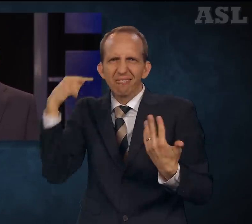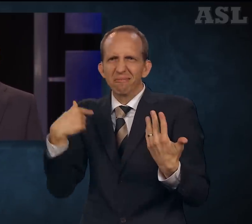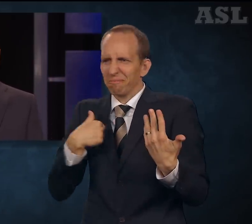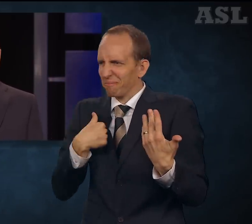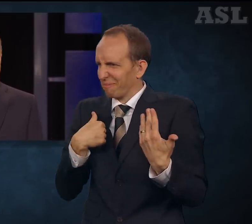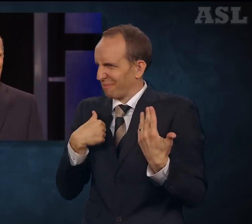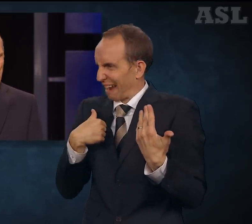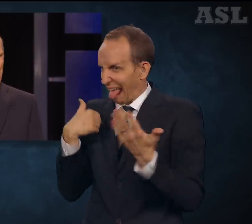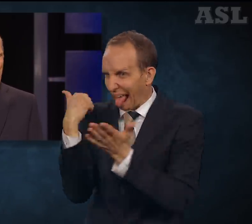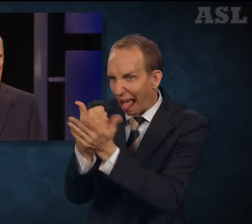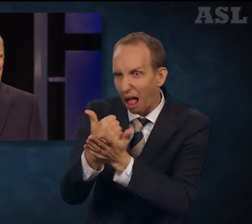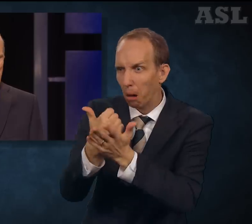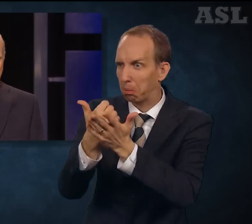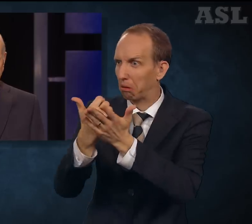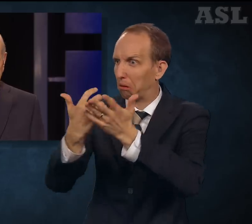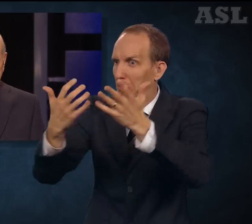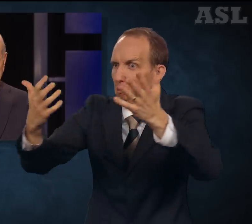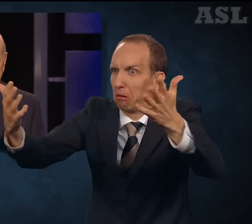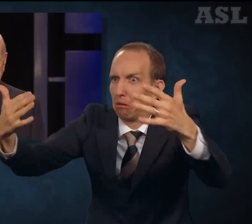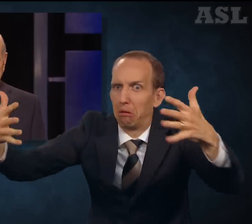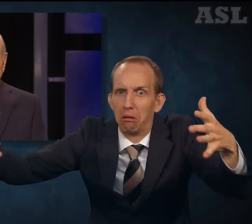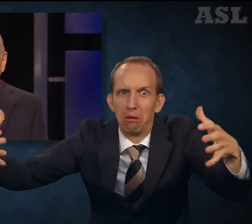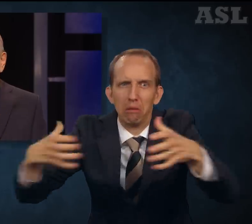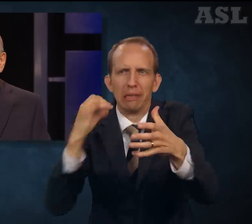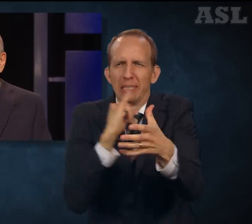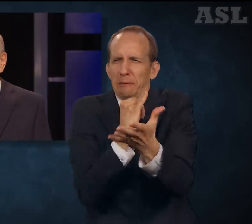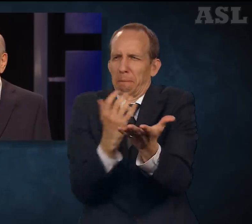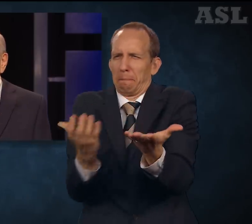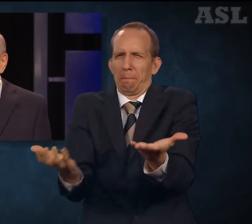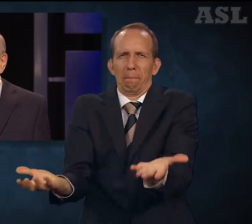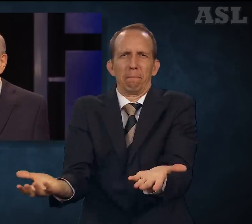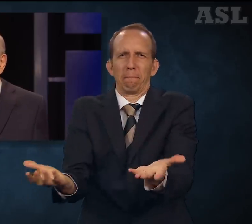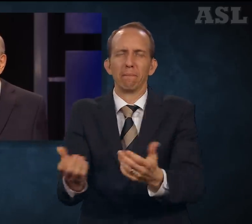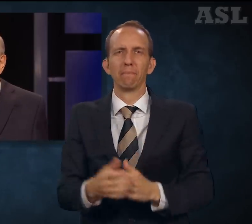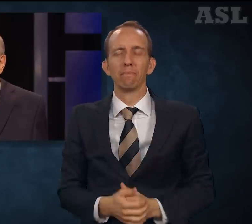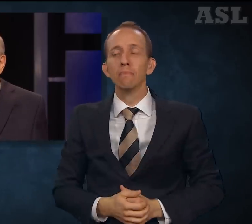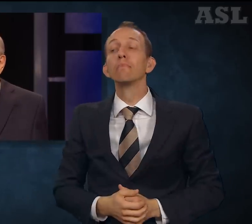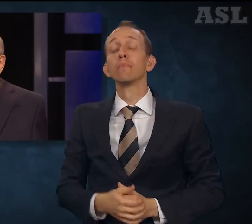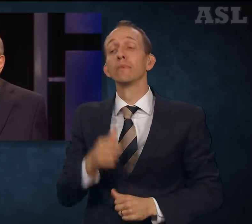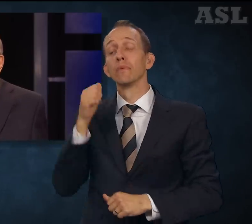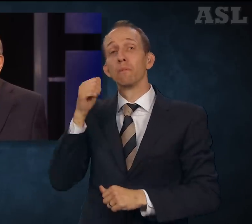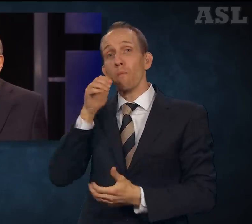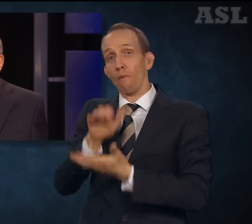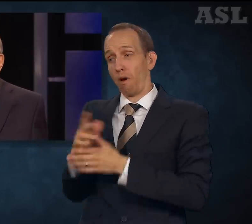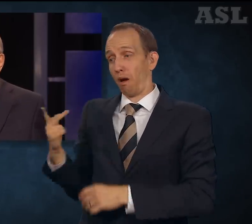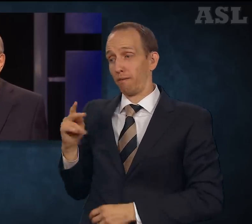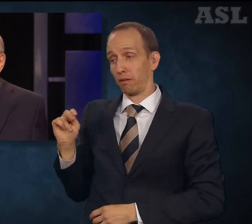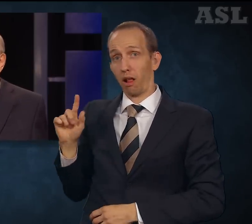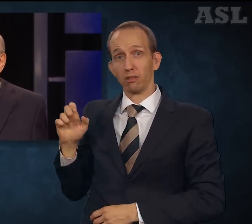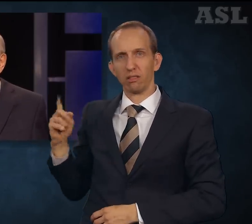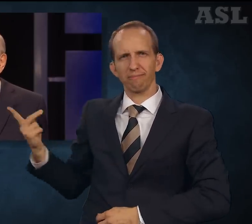YOURSELF, "WHAT CAN I, AS A TEENAGER, DO TO HELP GATHER